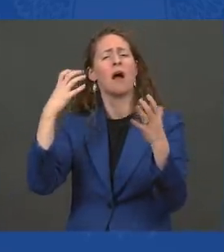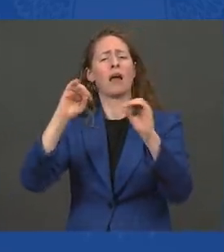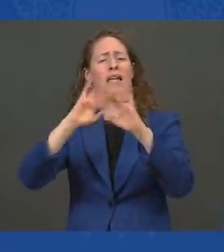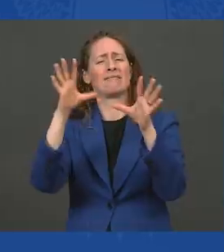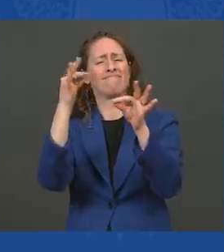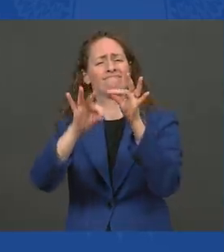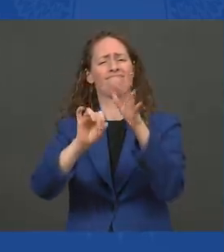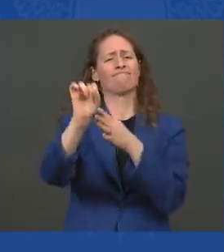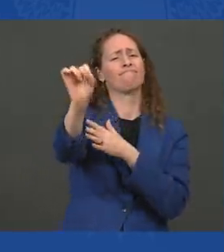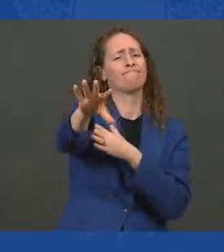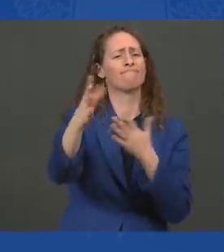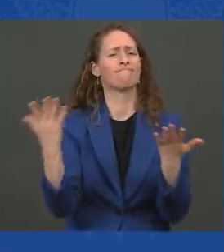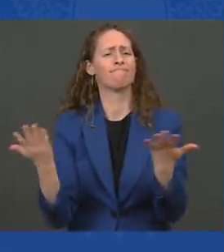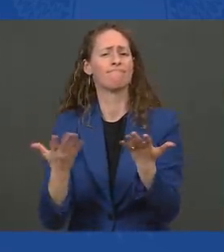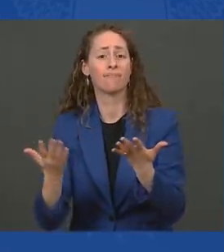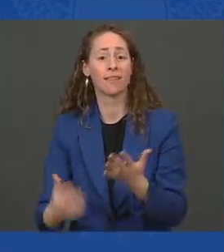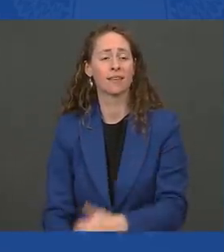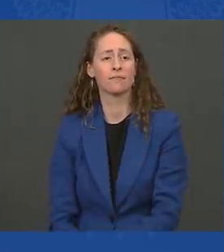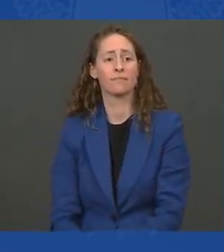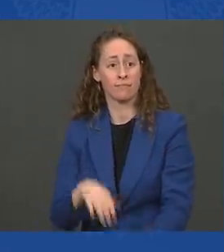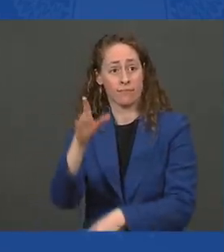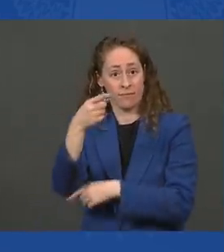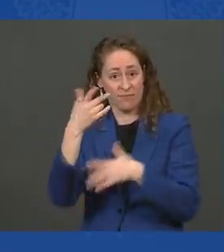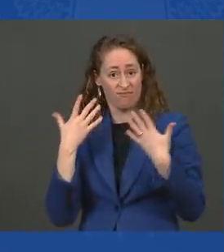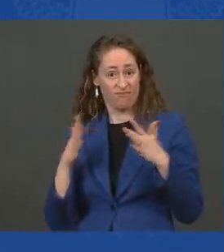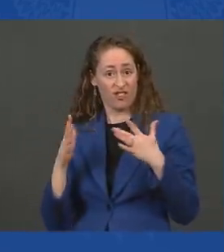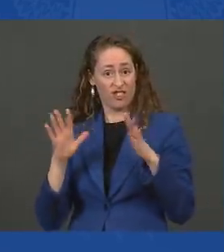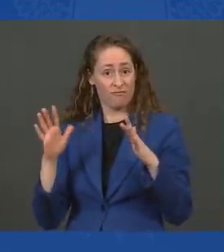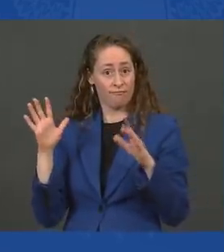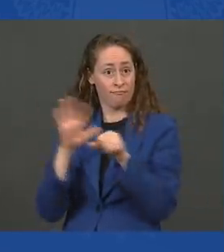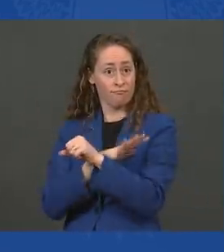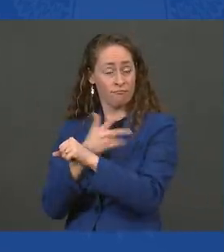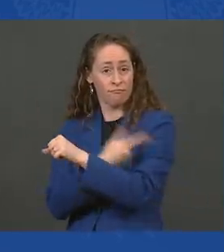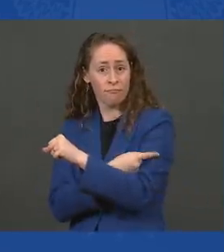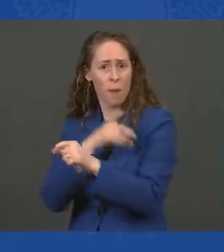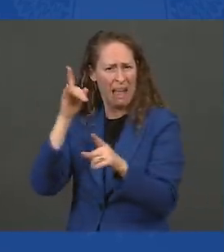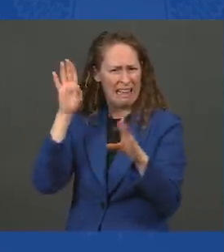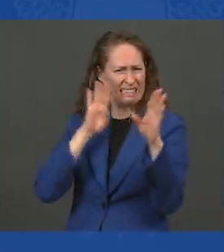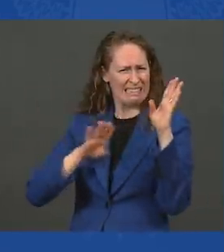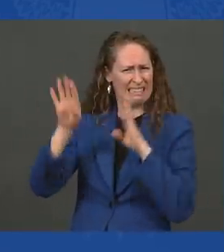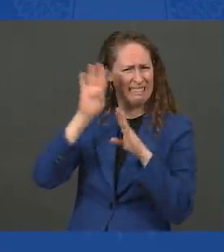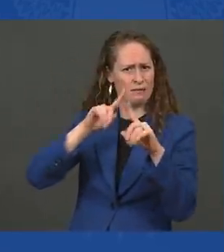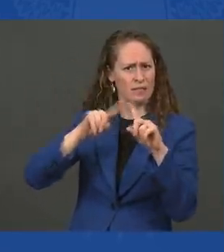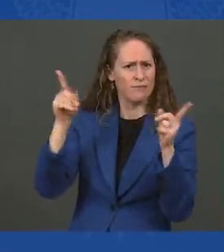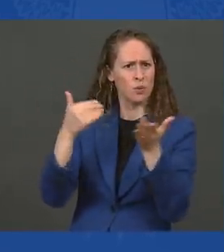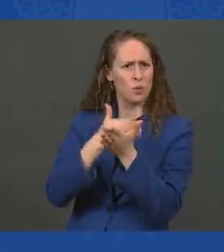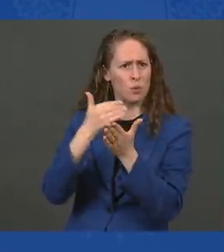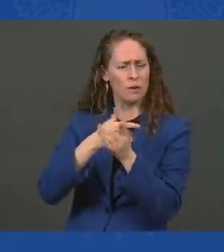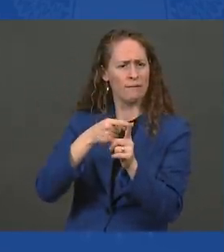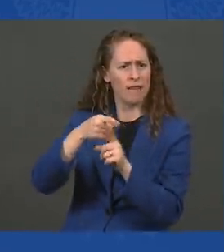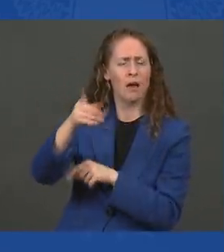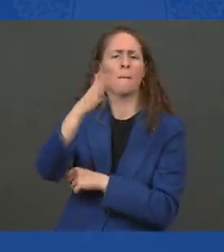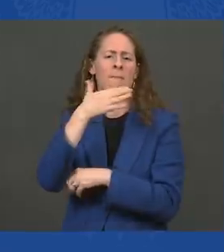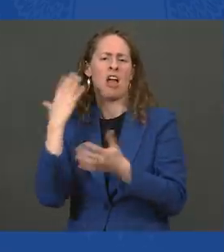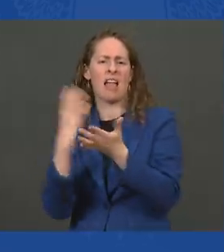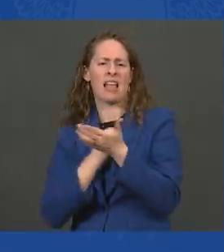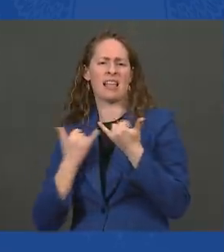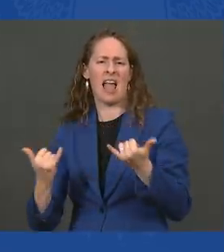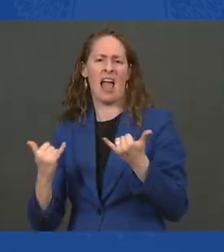get your booster. If you aren't vaccinated, get that shot. Go get that first shot.